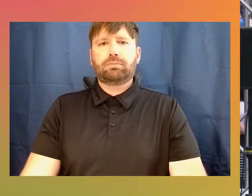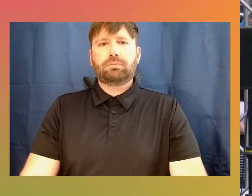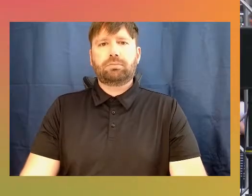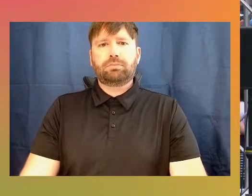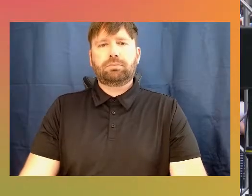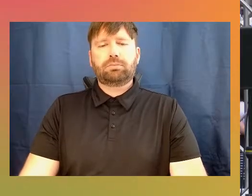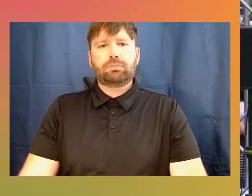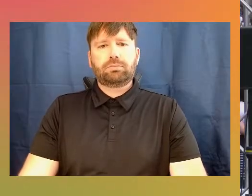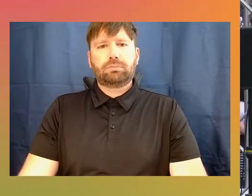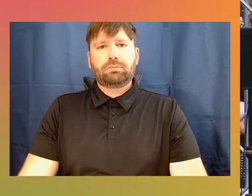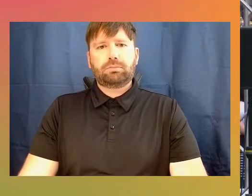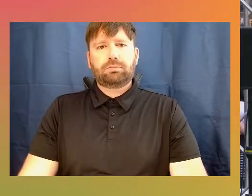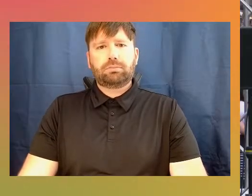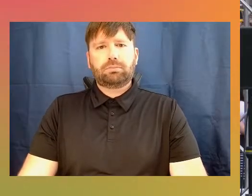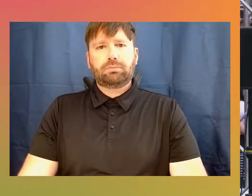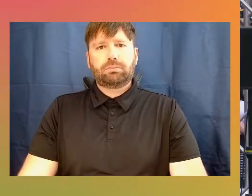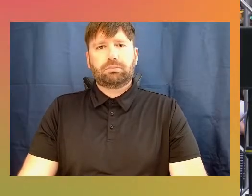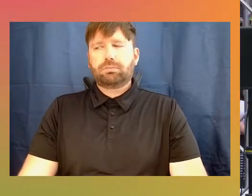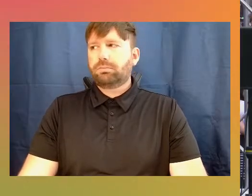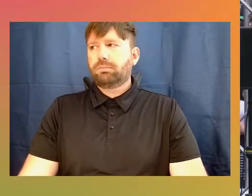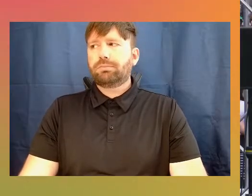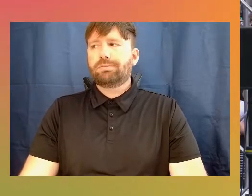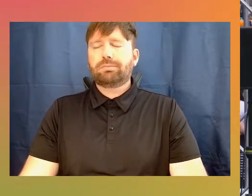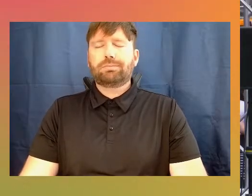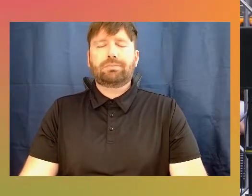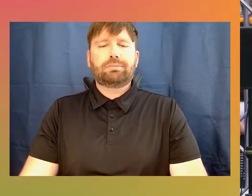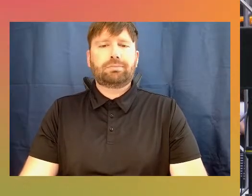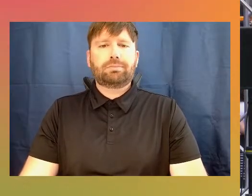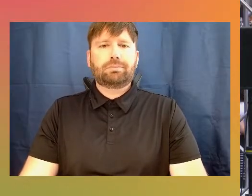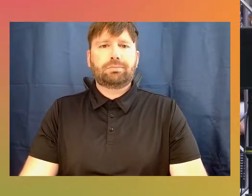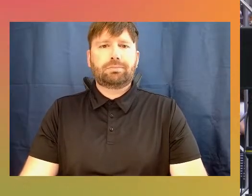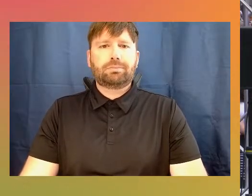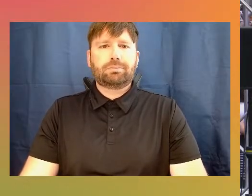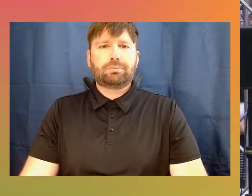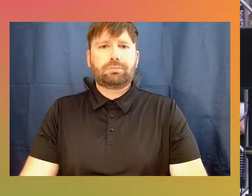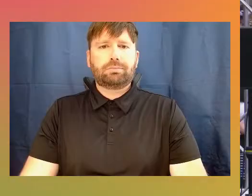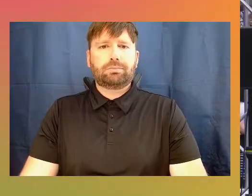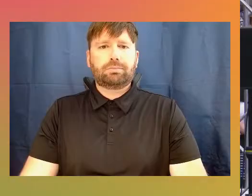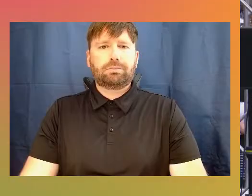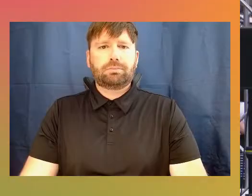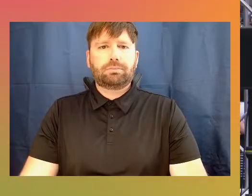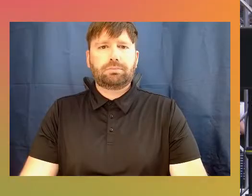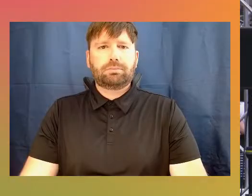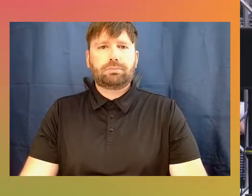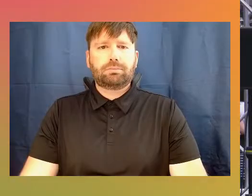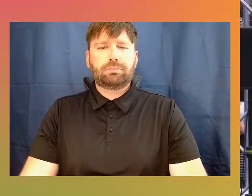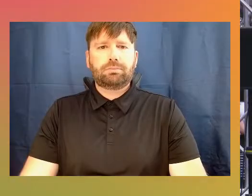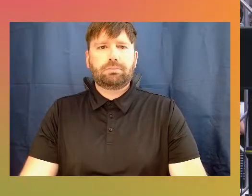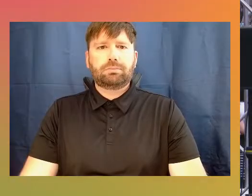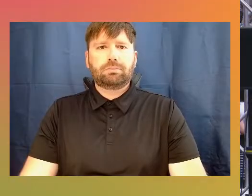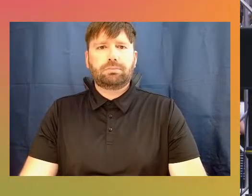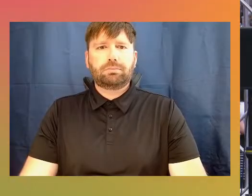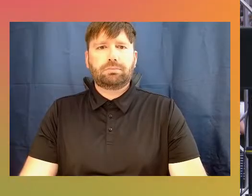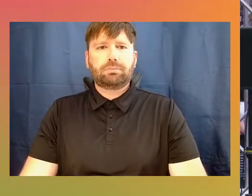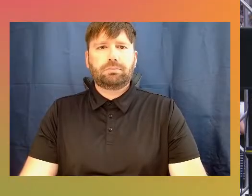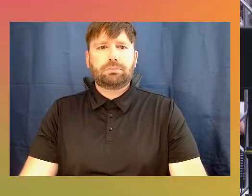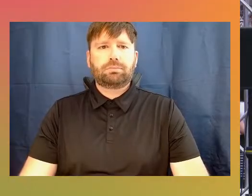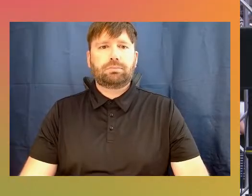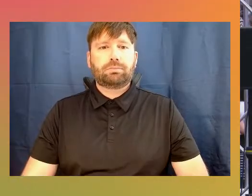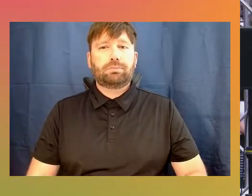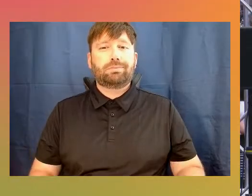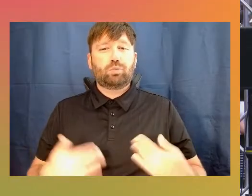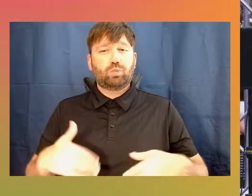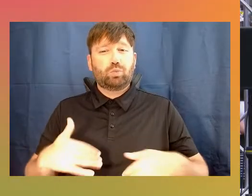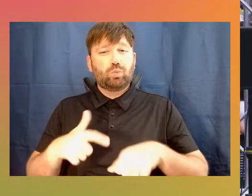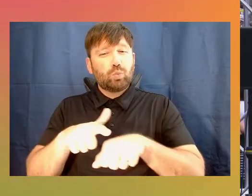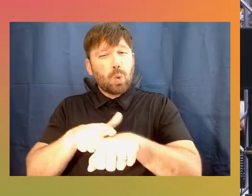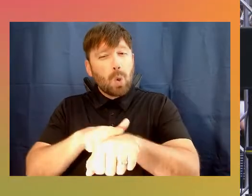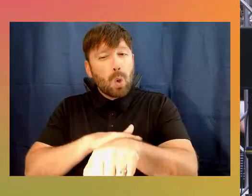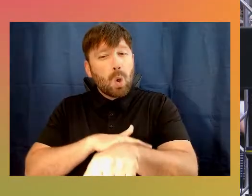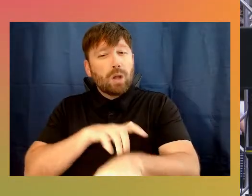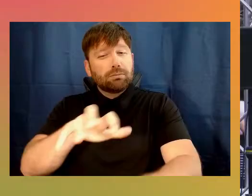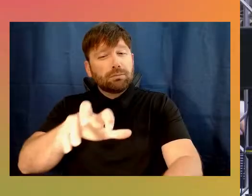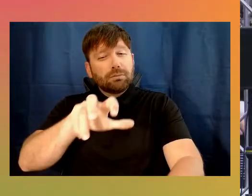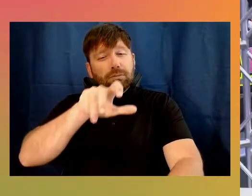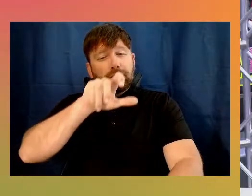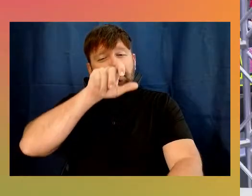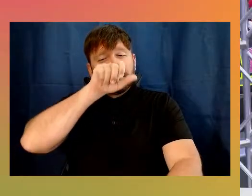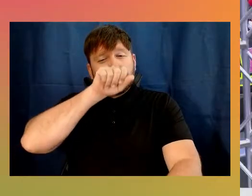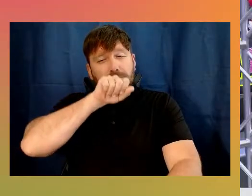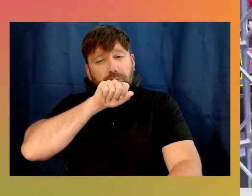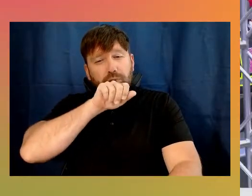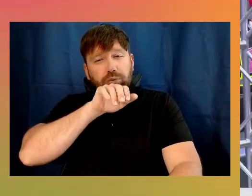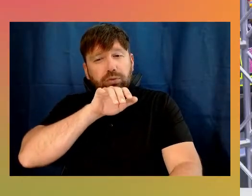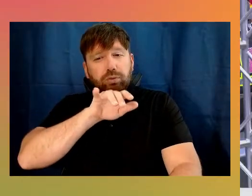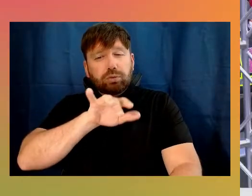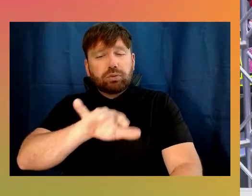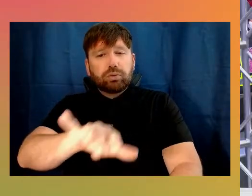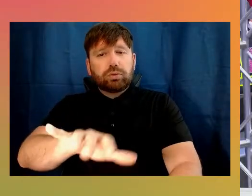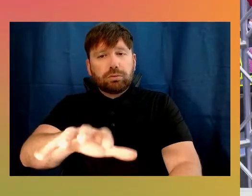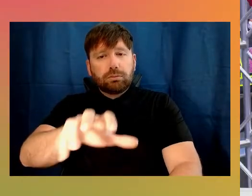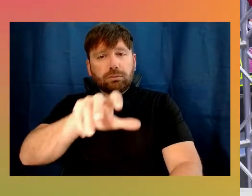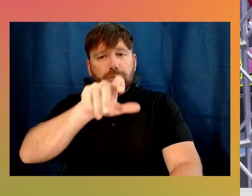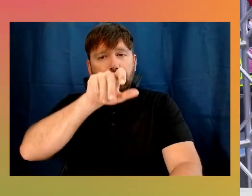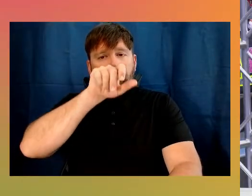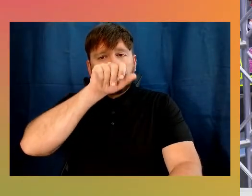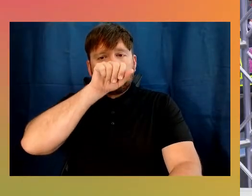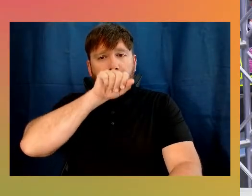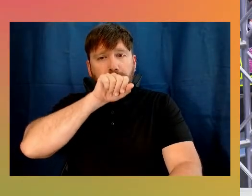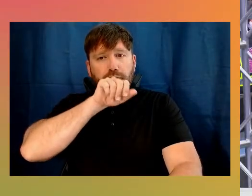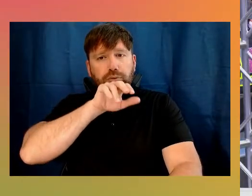RESTING POSE LONG, FULL, DEEP